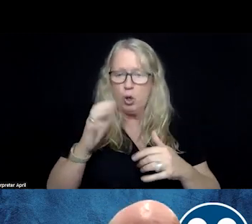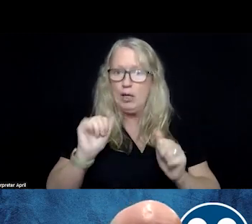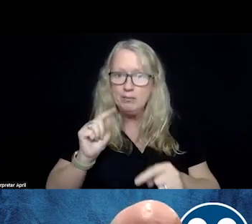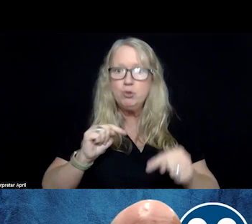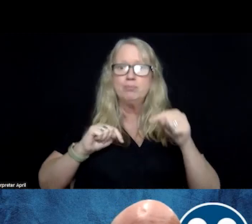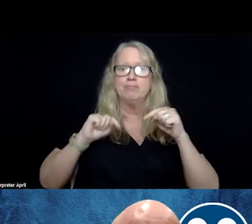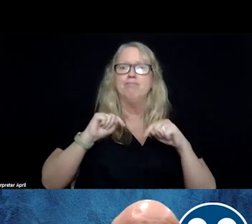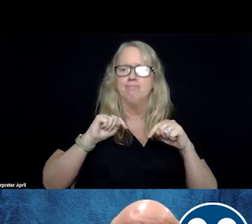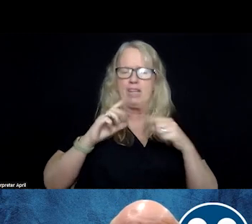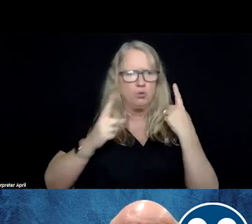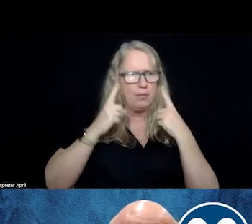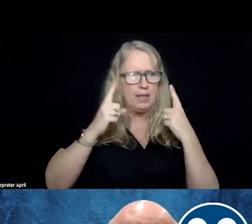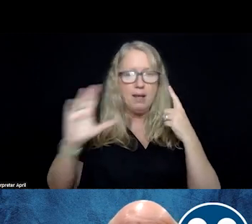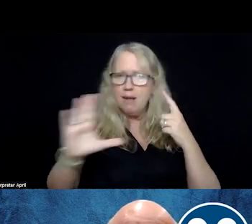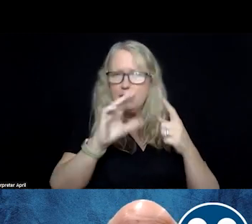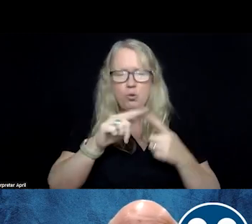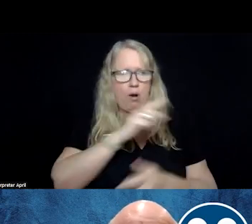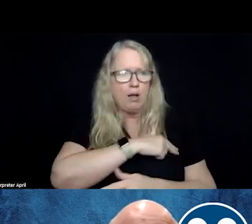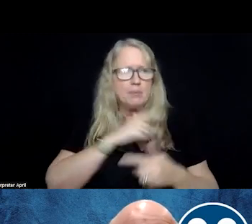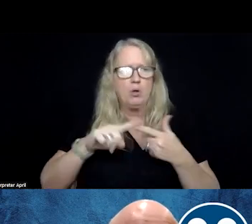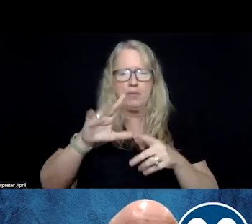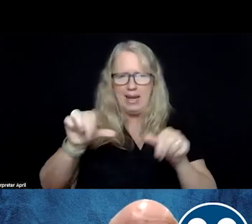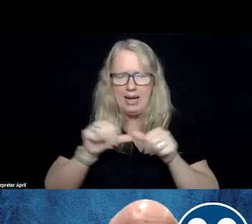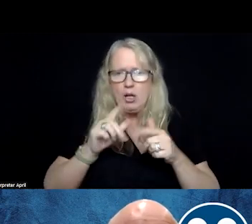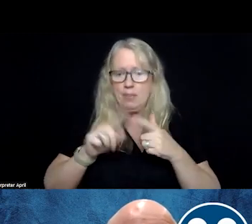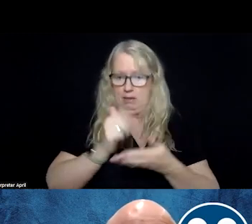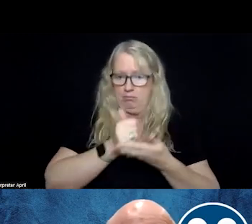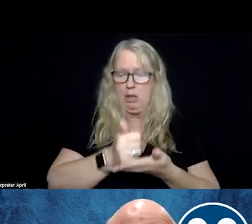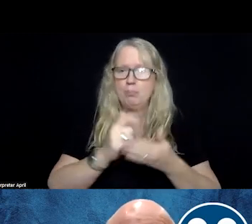ANY HOSPITAL OR REGION IN YOUR AREA THAT IS TREATING CHILDREN HAS THE